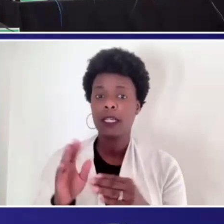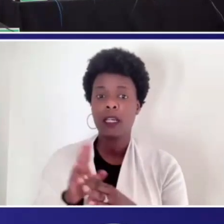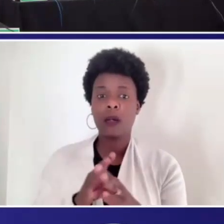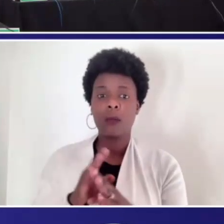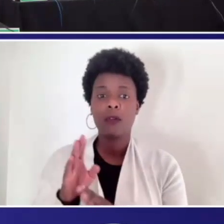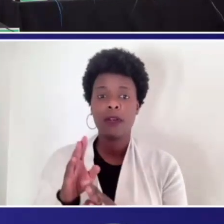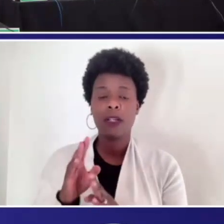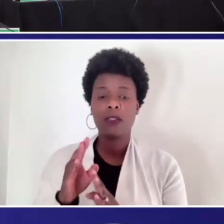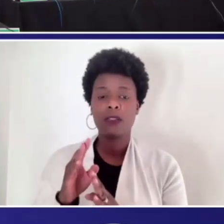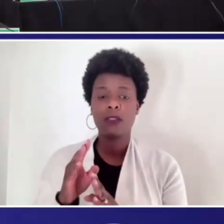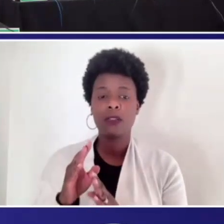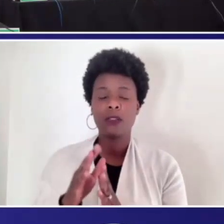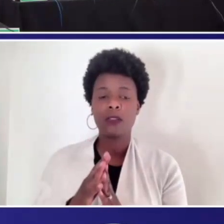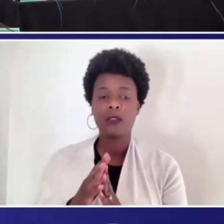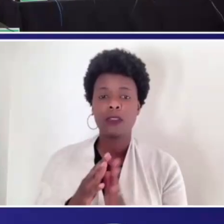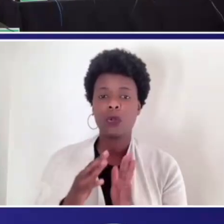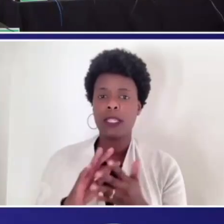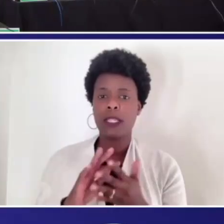they're, they're essential logic questions.